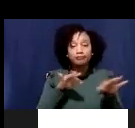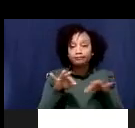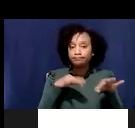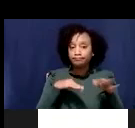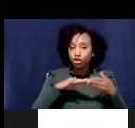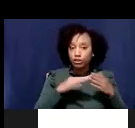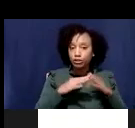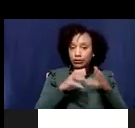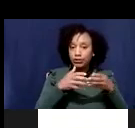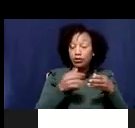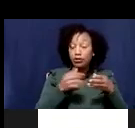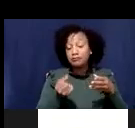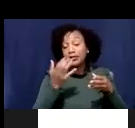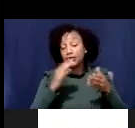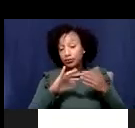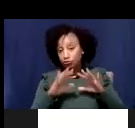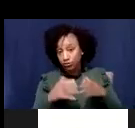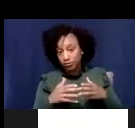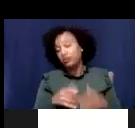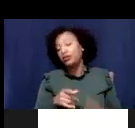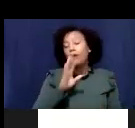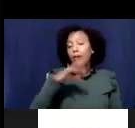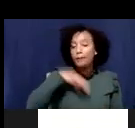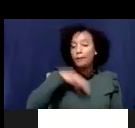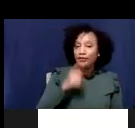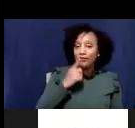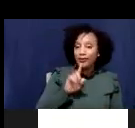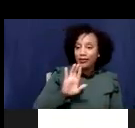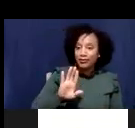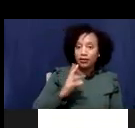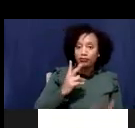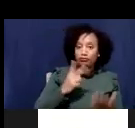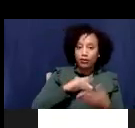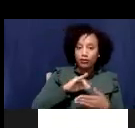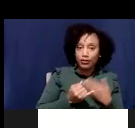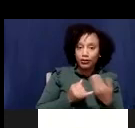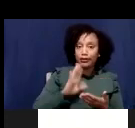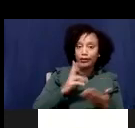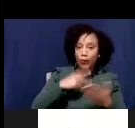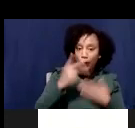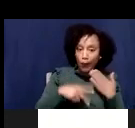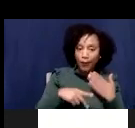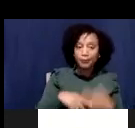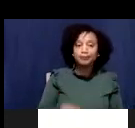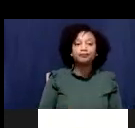or communities that will benefit from the project or program, who is in this community,